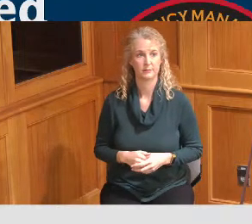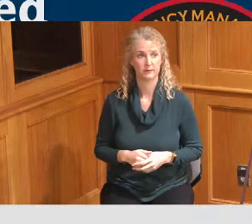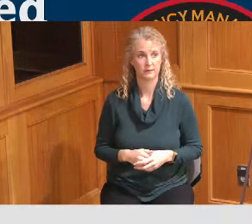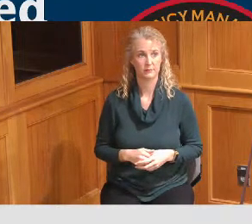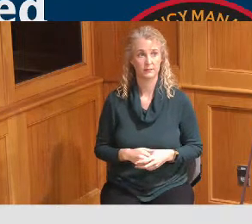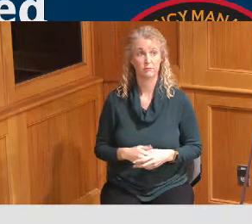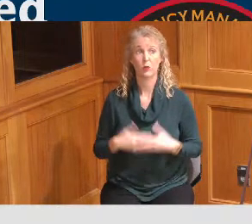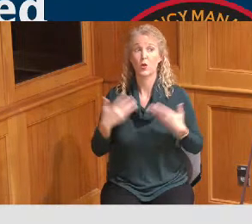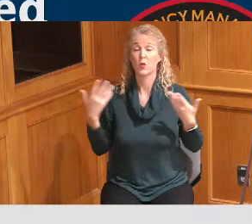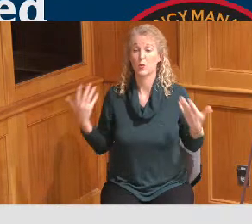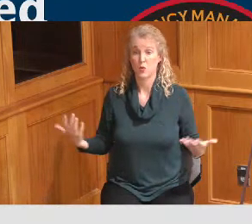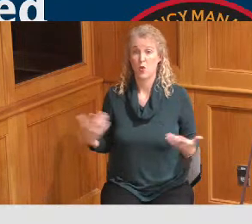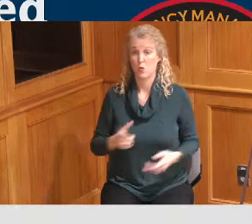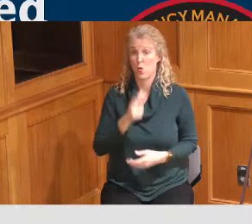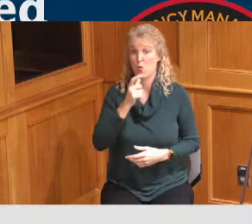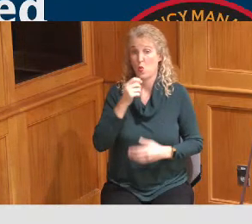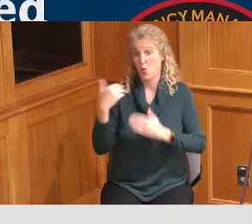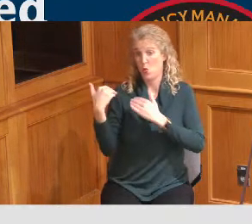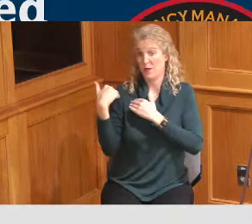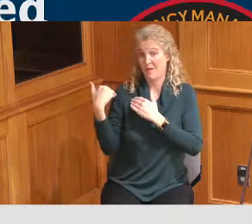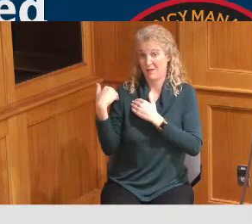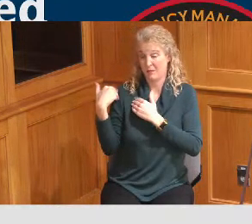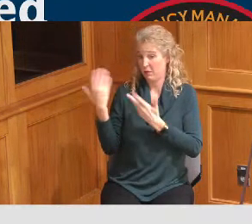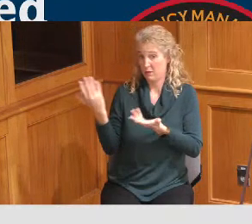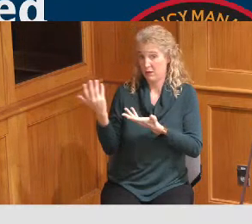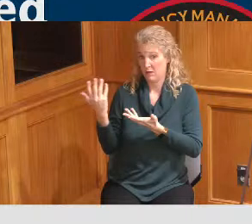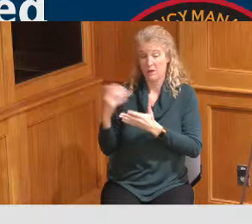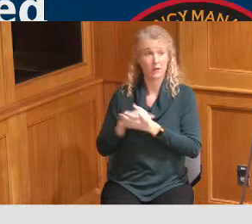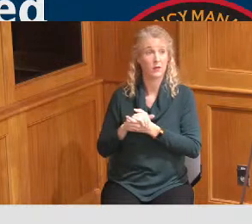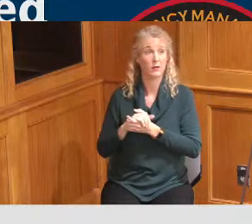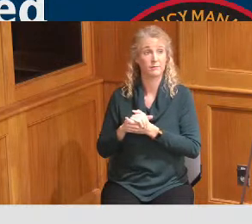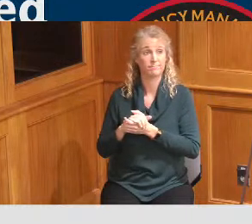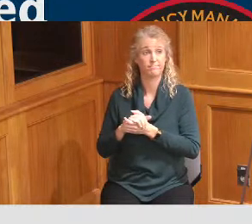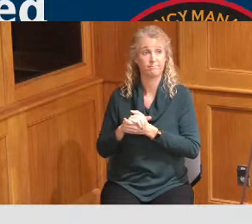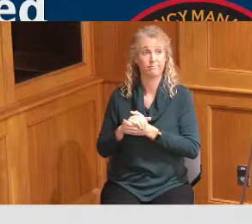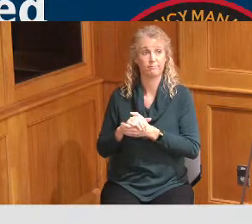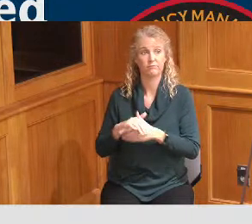so who has responsibilities listed in the EOP so again the 49 jurisdictions within hamilt County